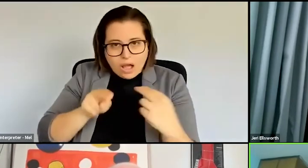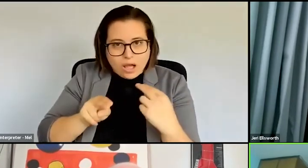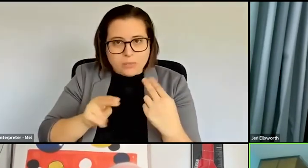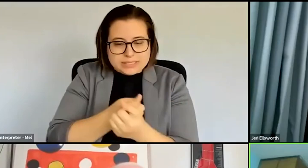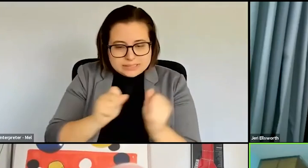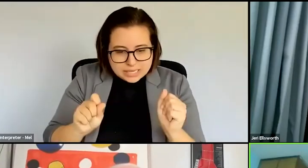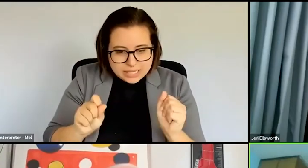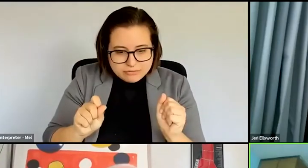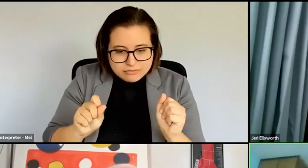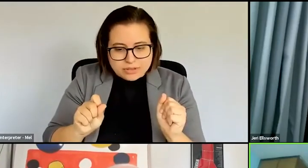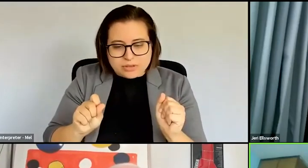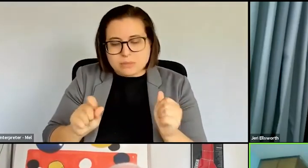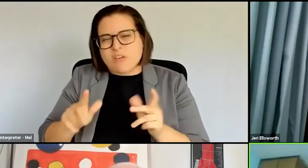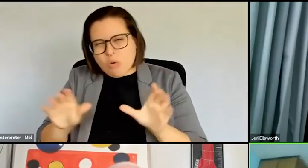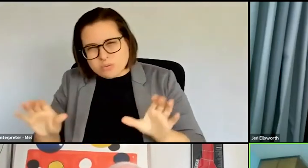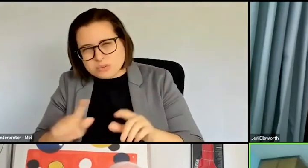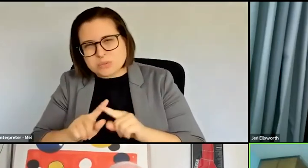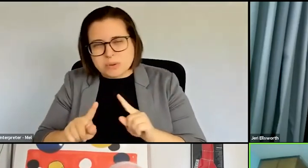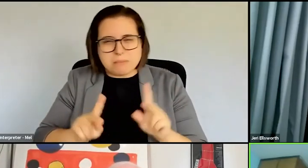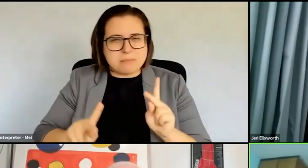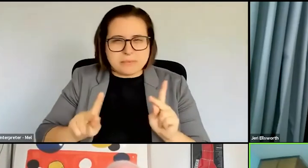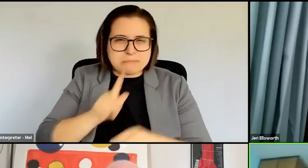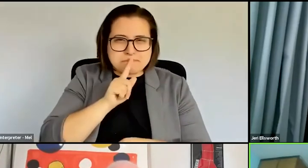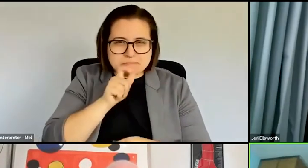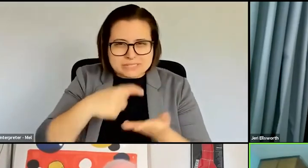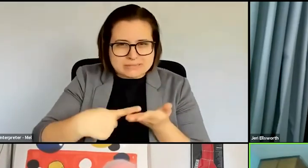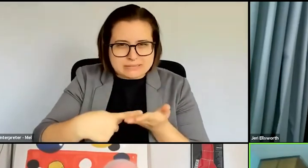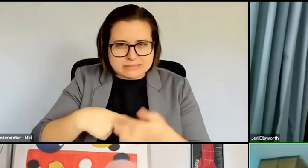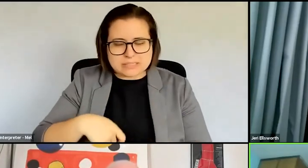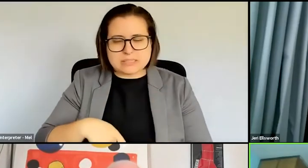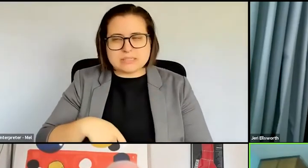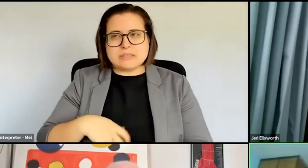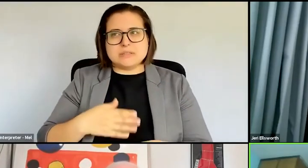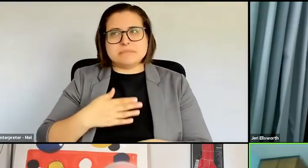nobody talks about it. And so I think one of the questions there is this delegation versus control,